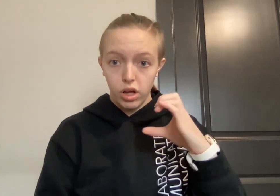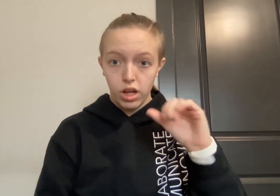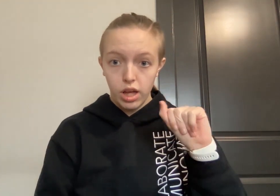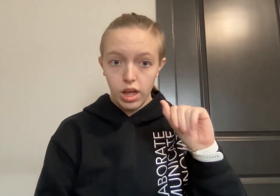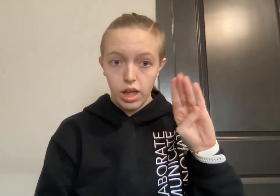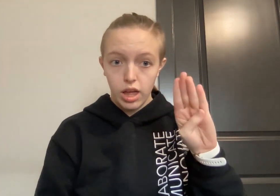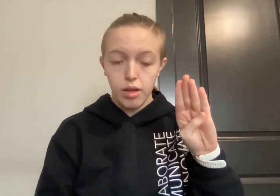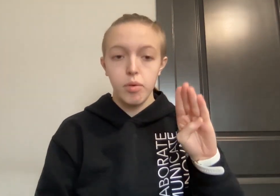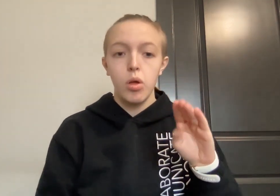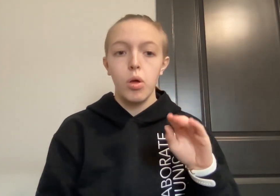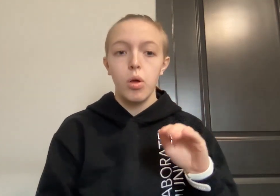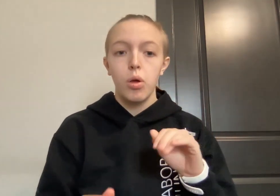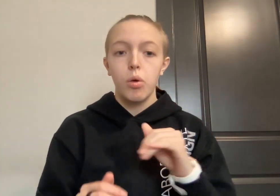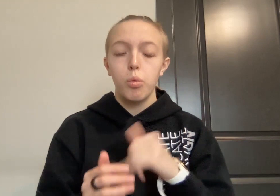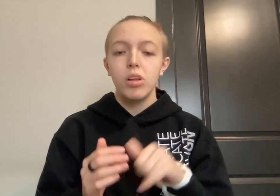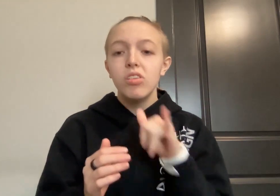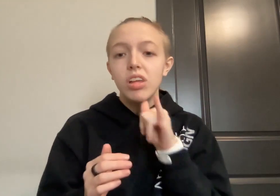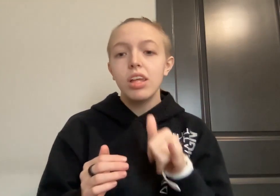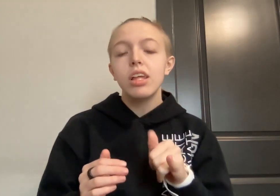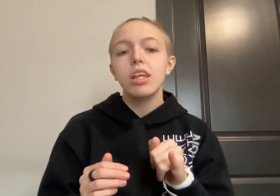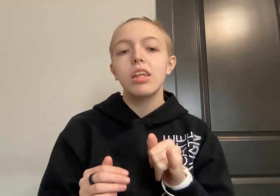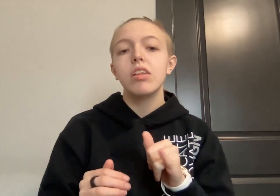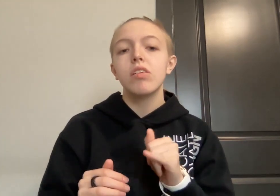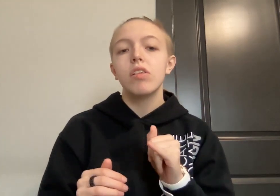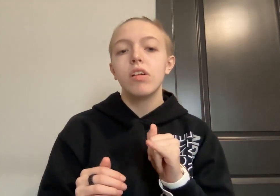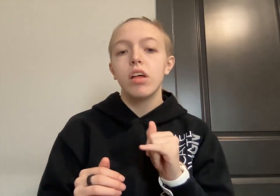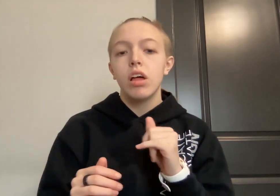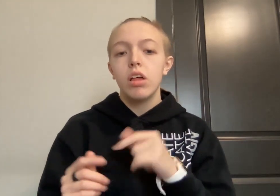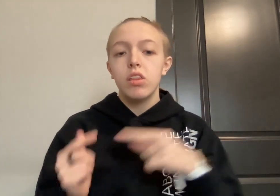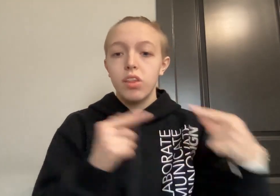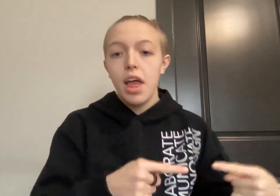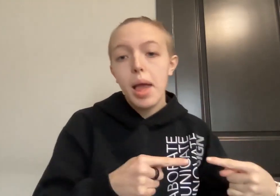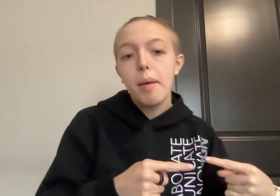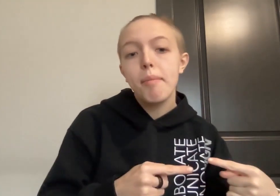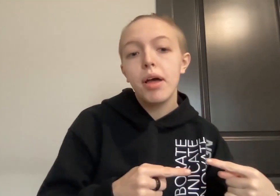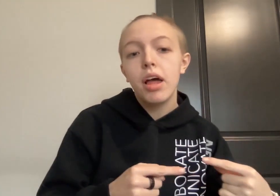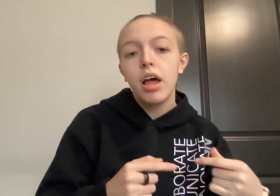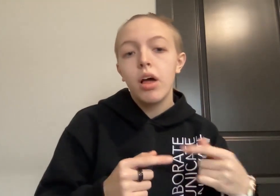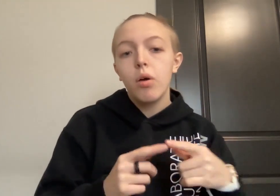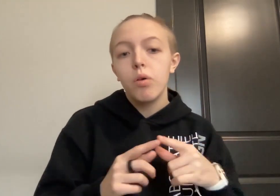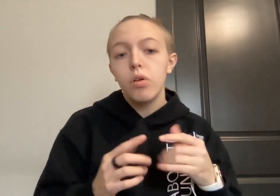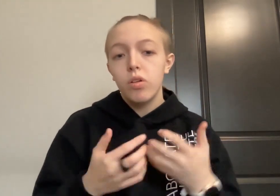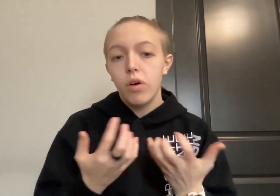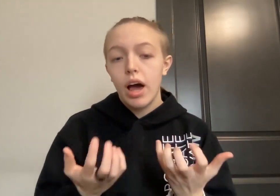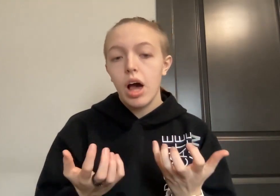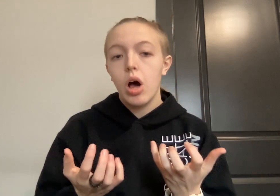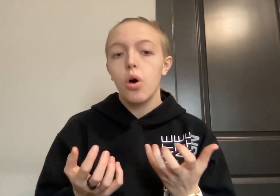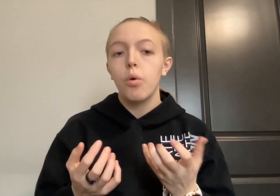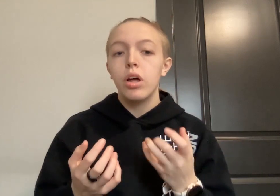which is the same to how